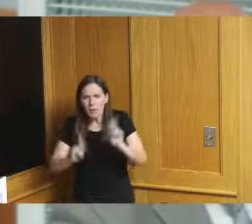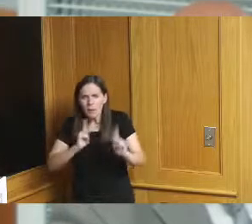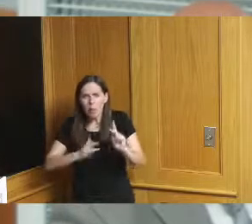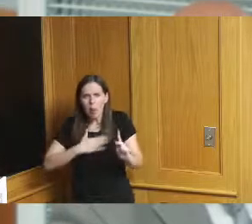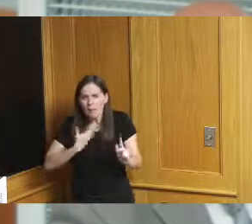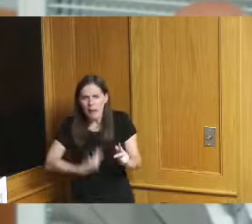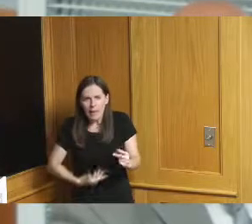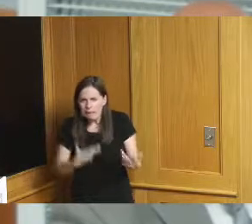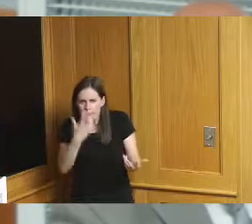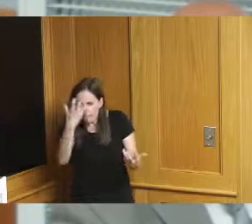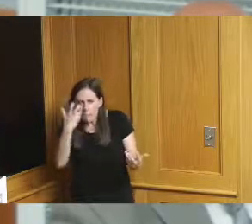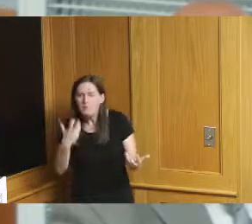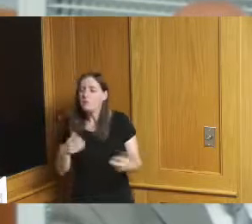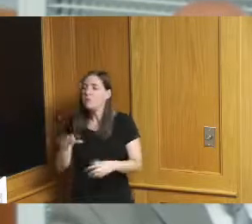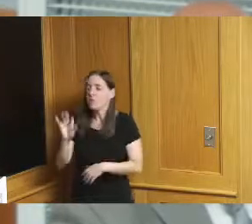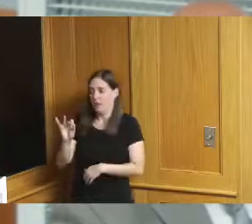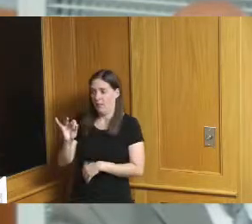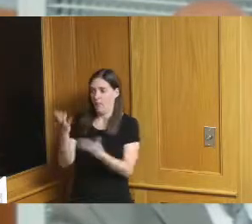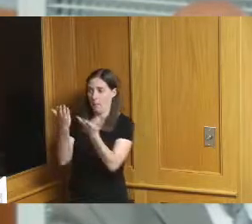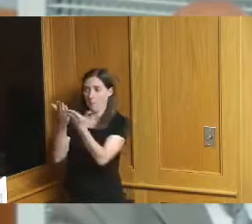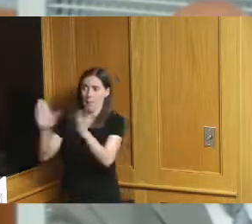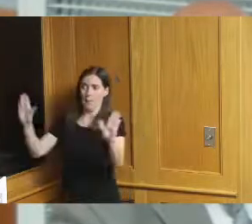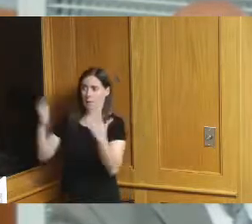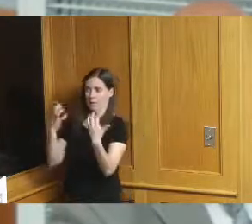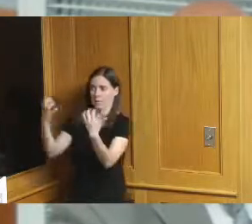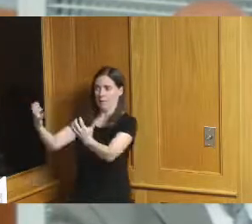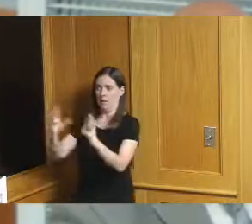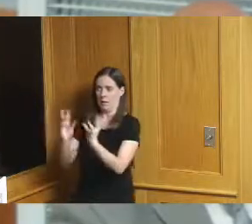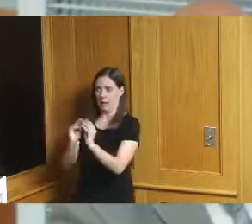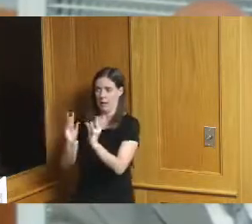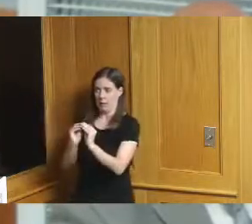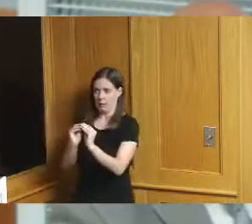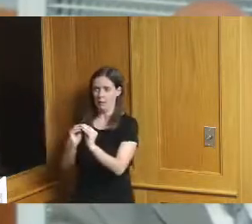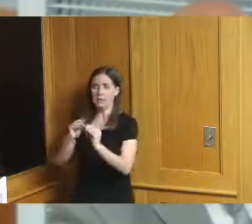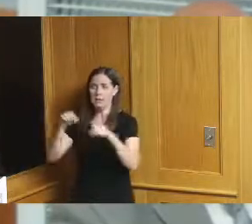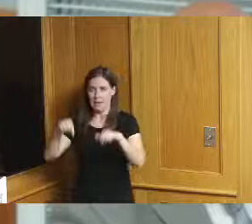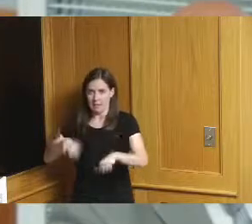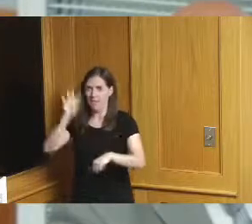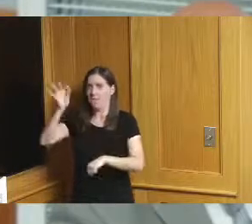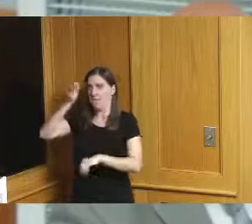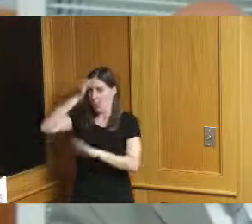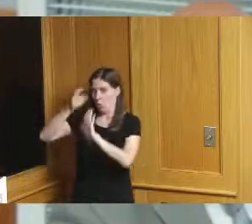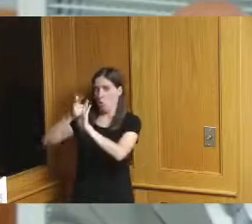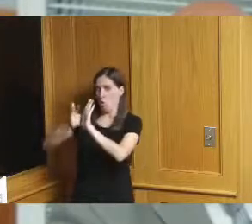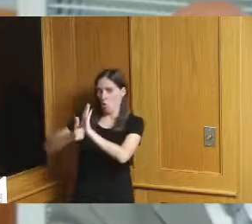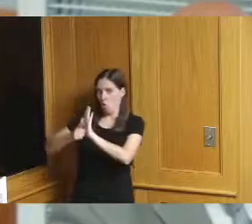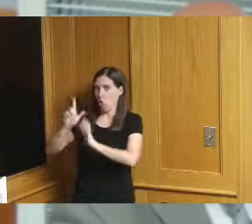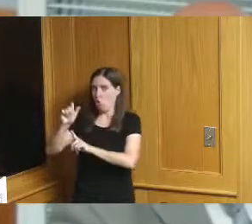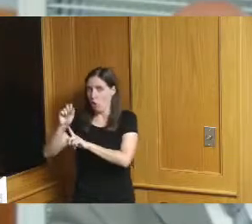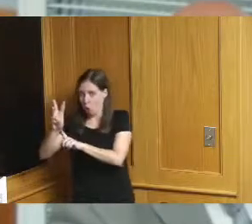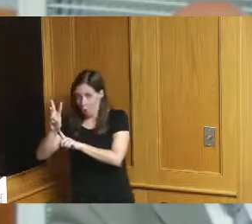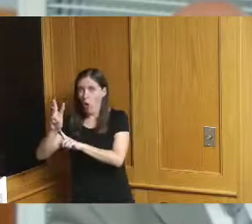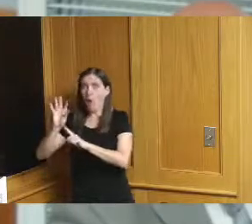have a public meeting um this is a federal law whenever we have a public meeting those comments